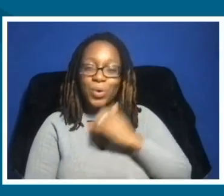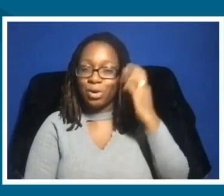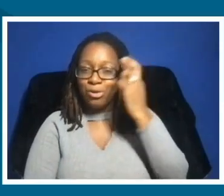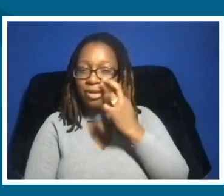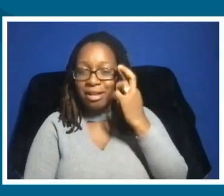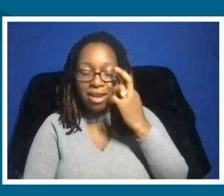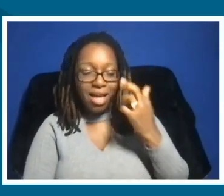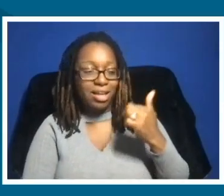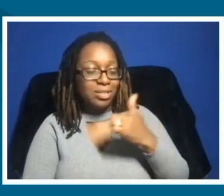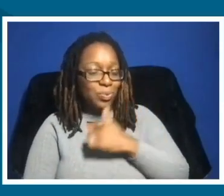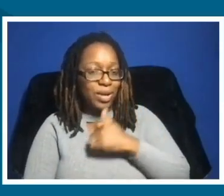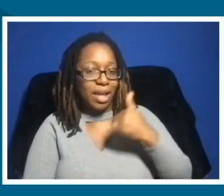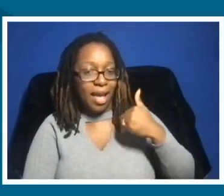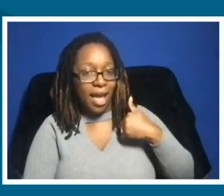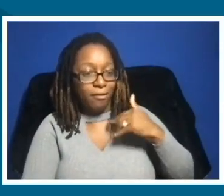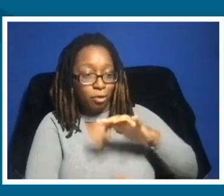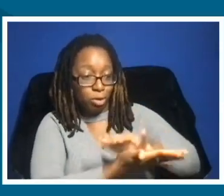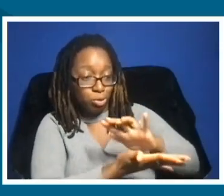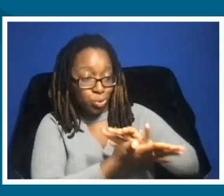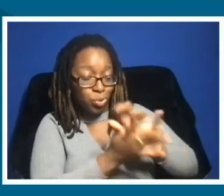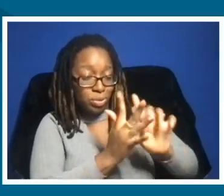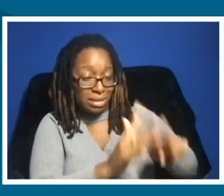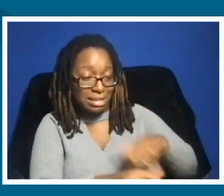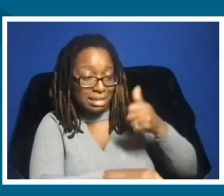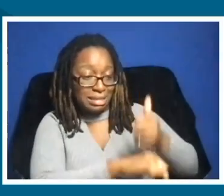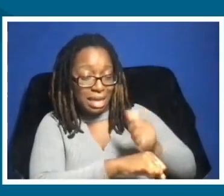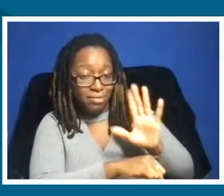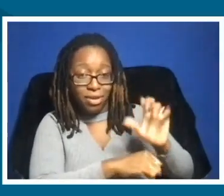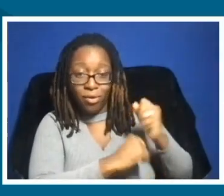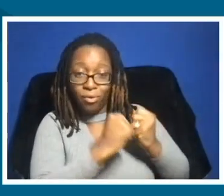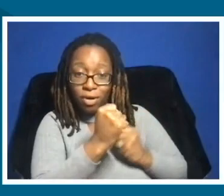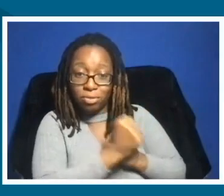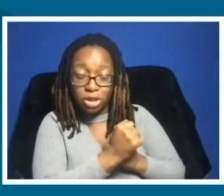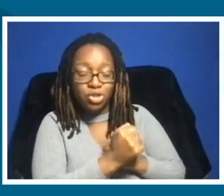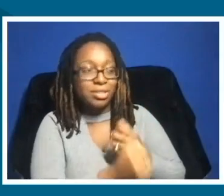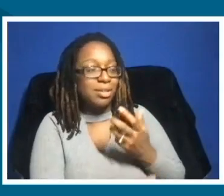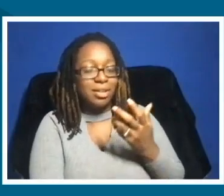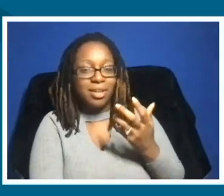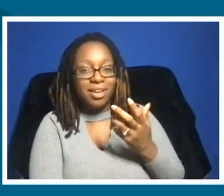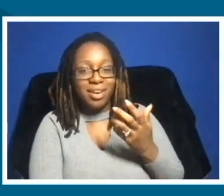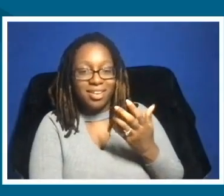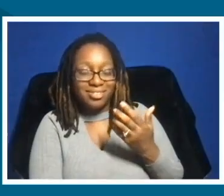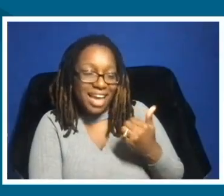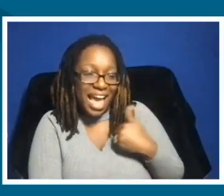that really believes in the same you know kind of we had the same mindset so